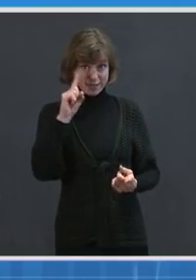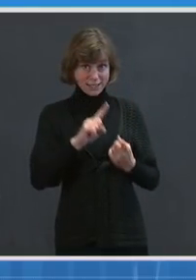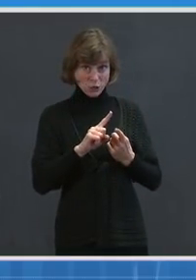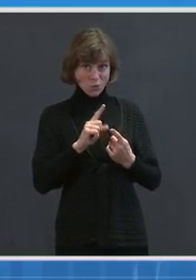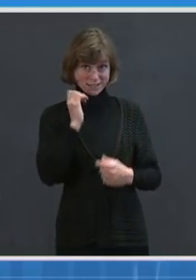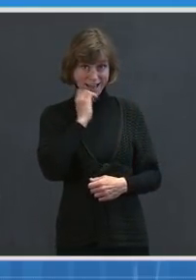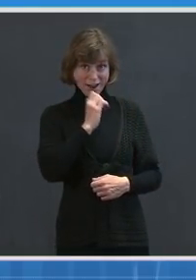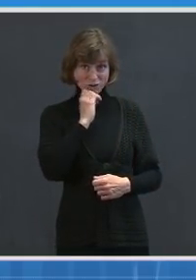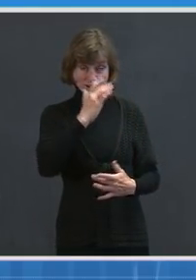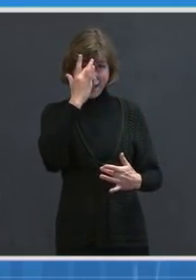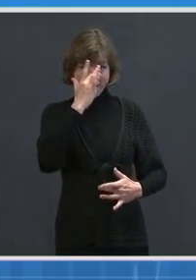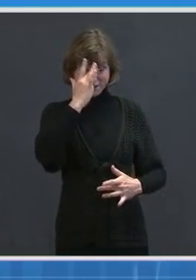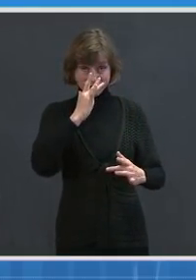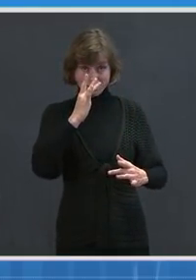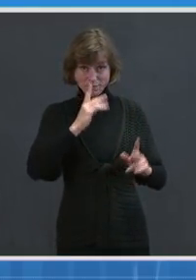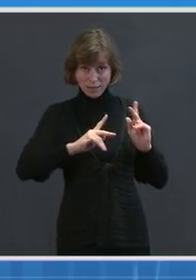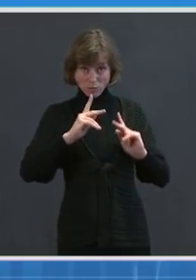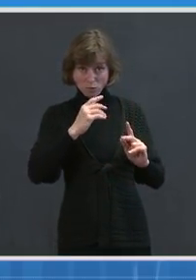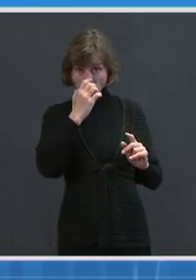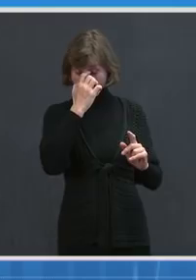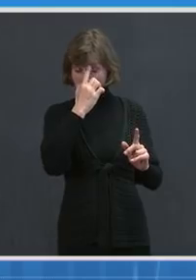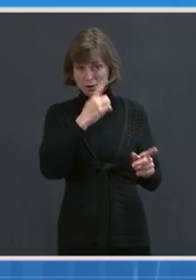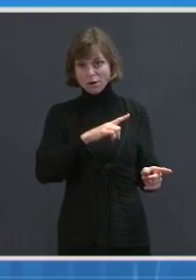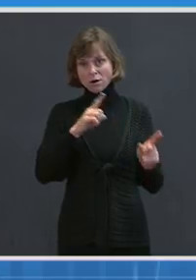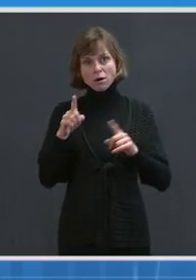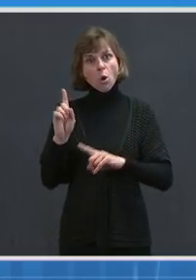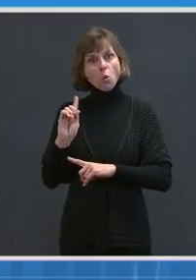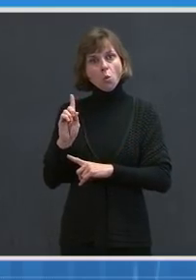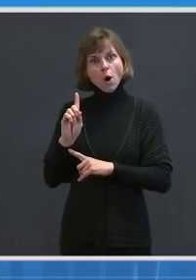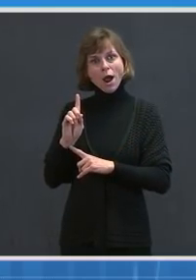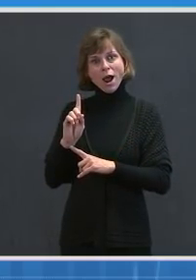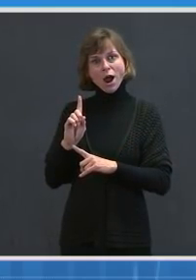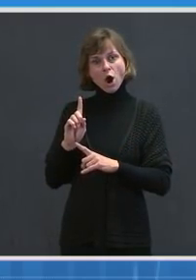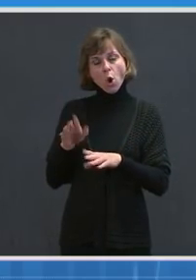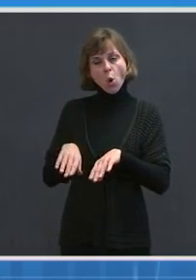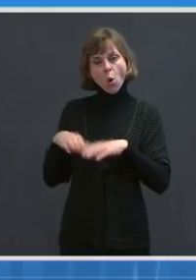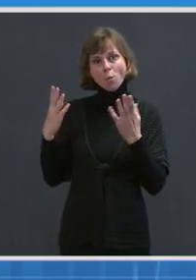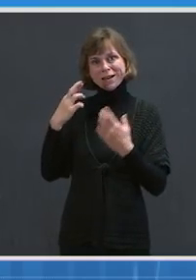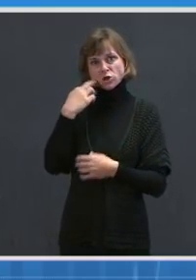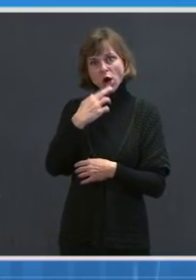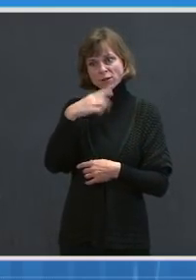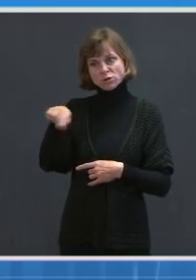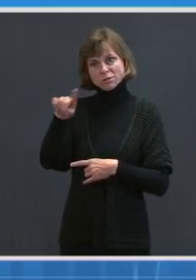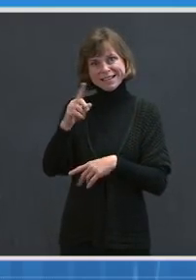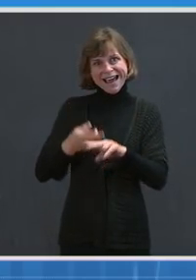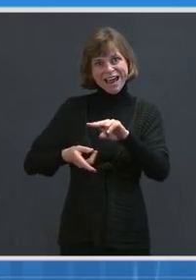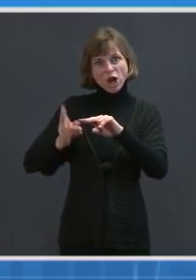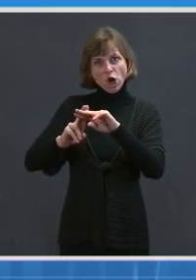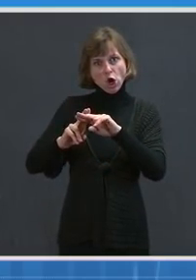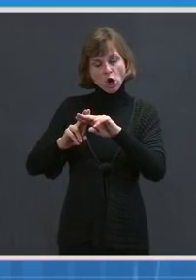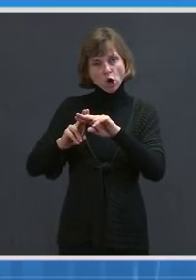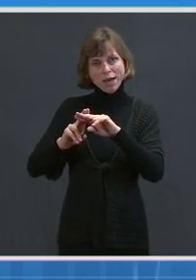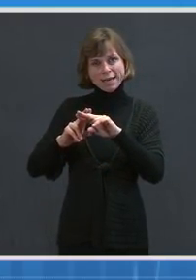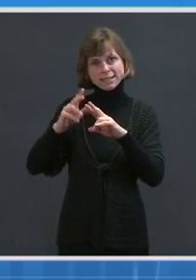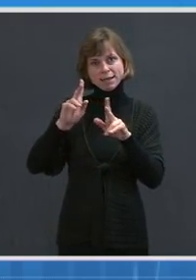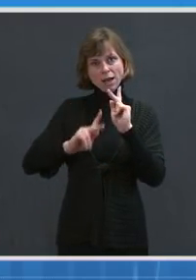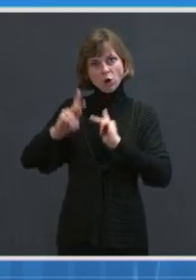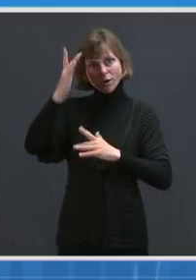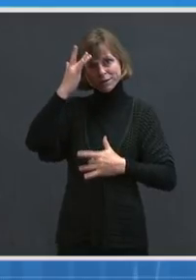and yet areas where restaurants were open have seen increases in cases and even deaths. What's the broader message here?